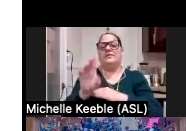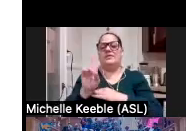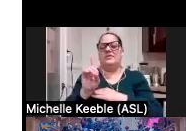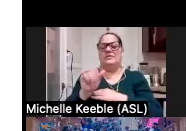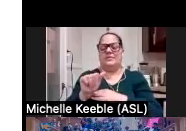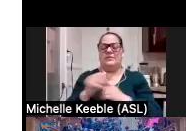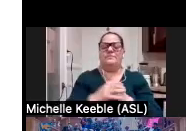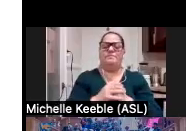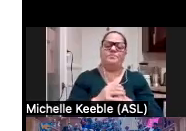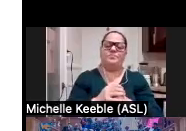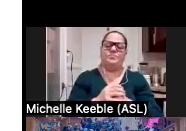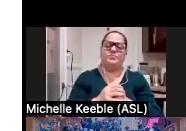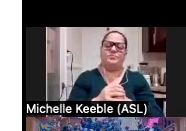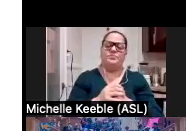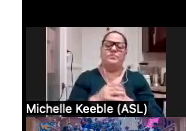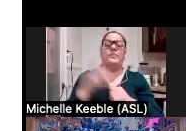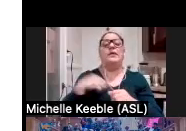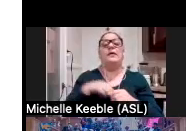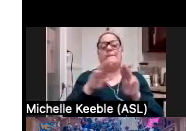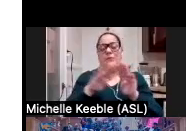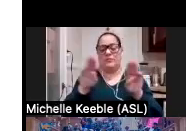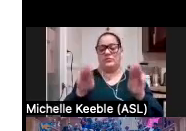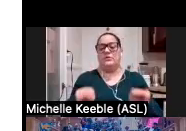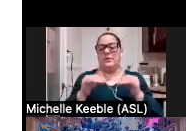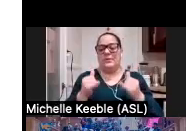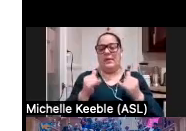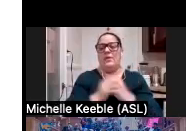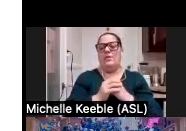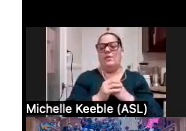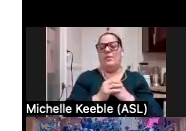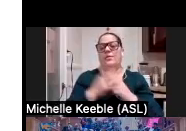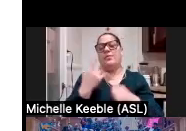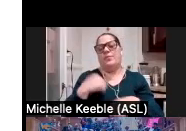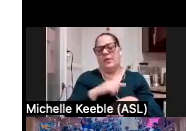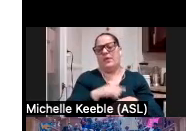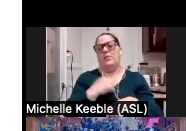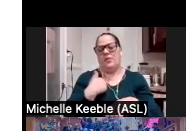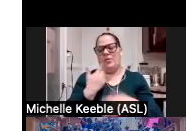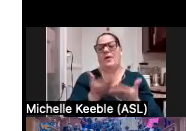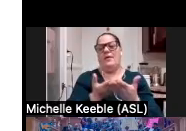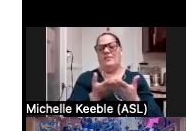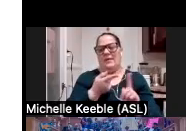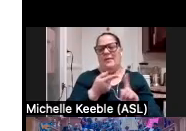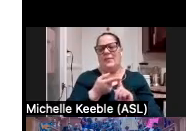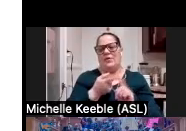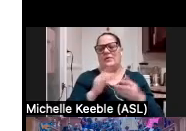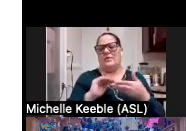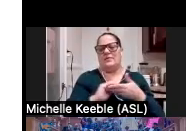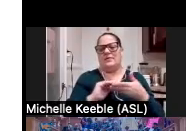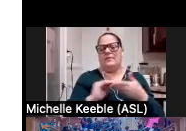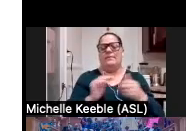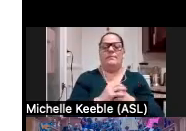Um and in our museum uh we well we'll get to it. Can I have the next slide please?